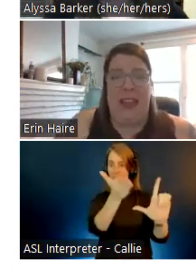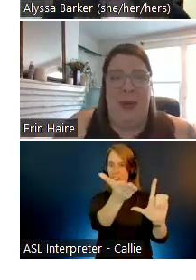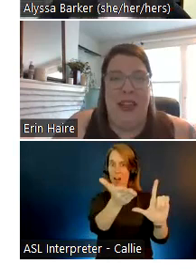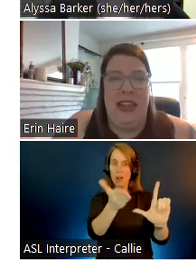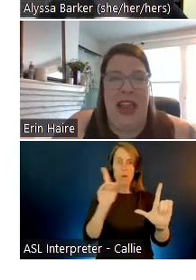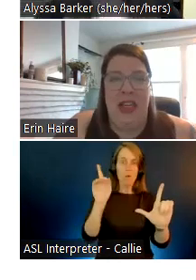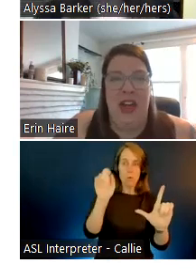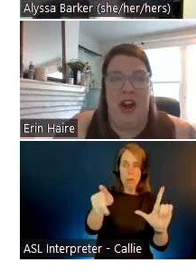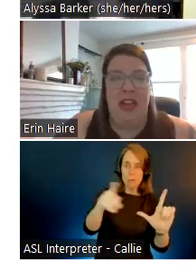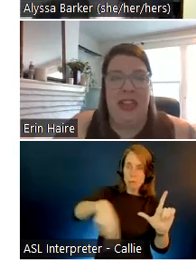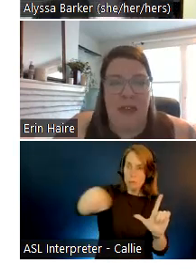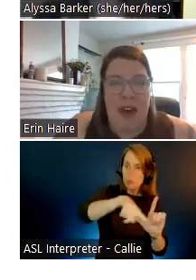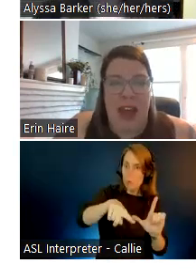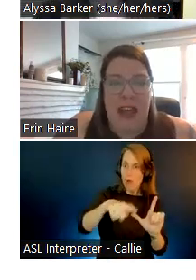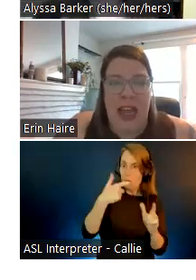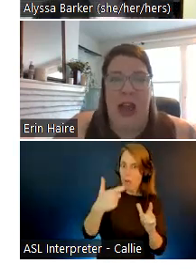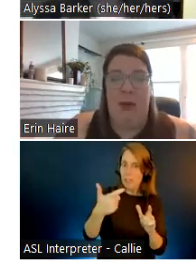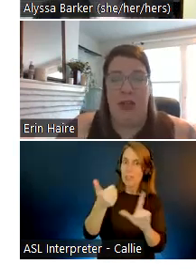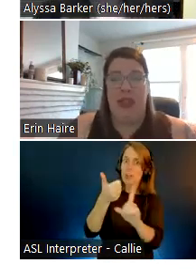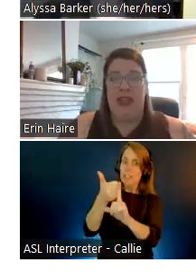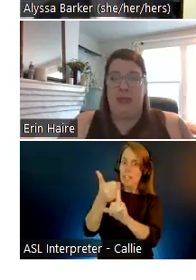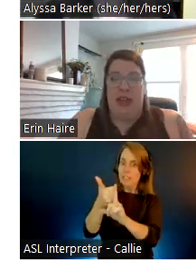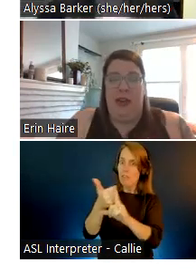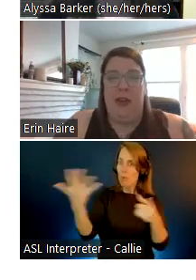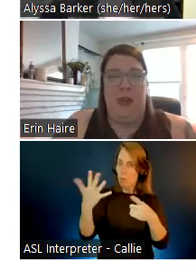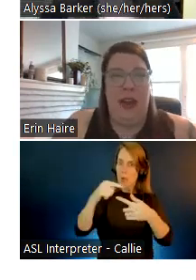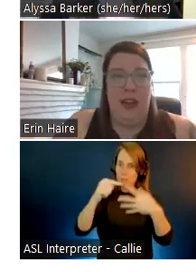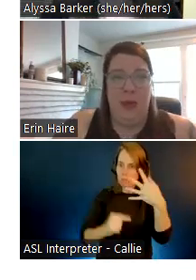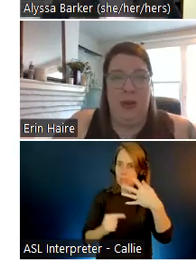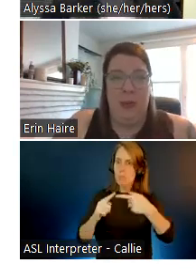of this presentation are a self-advocate a person with a disability who's a direct consumer from us